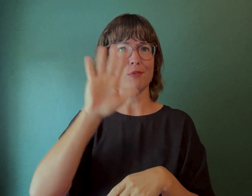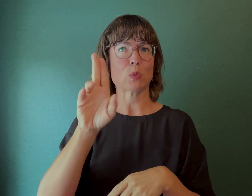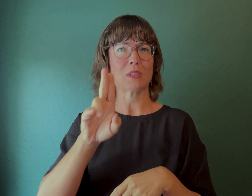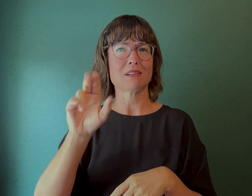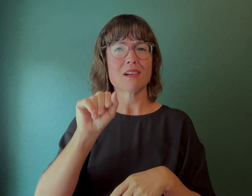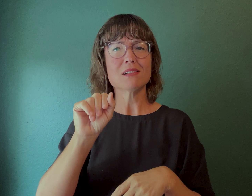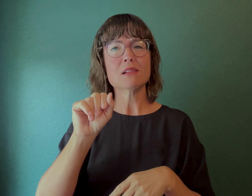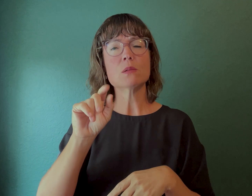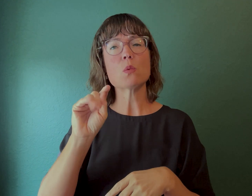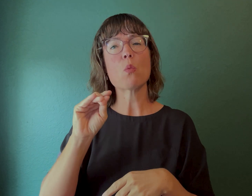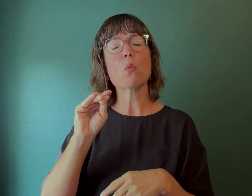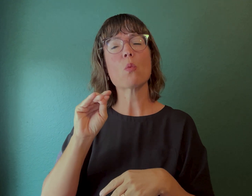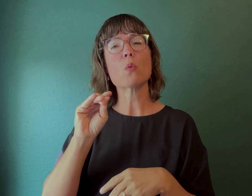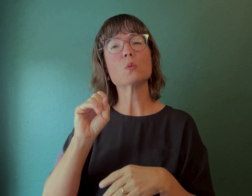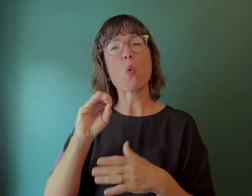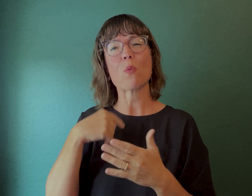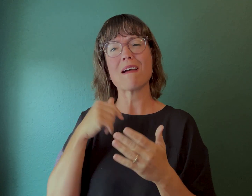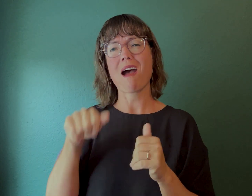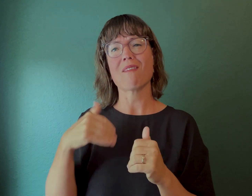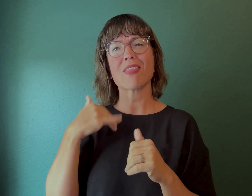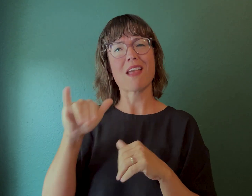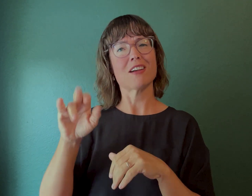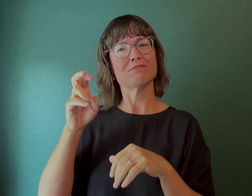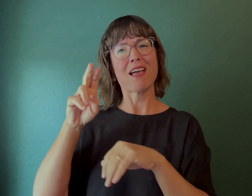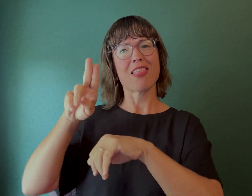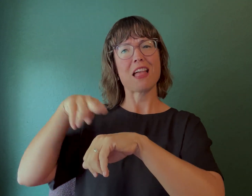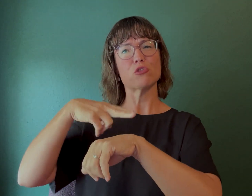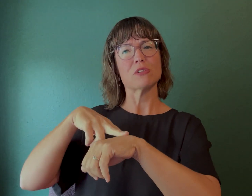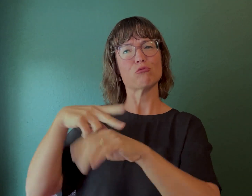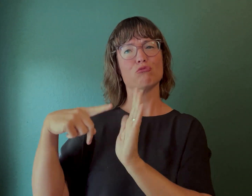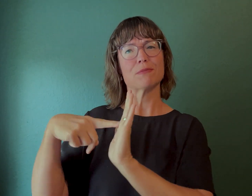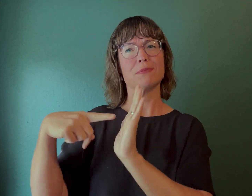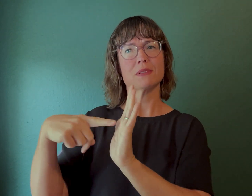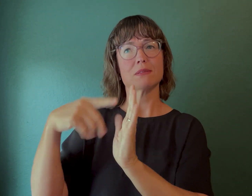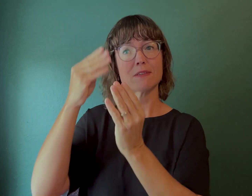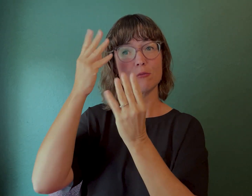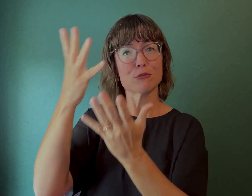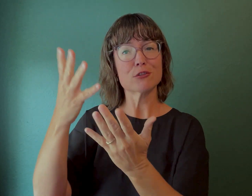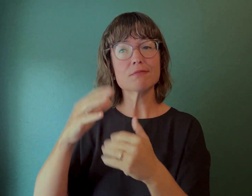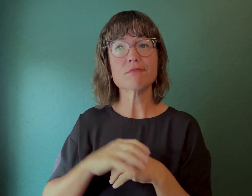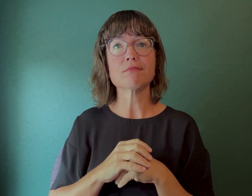in the United States so that we can have data representative of students across the nation.